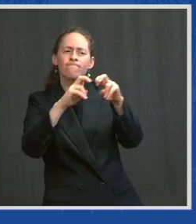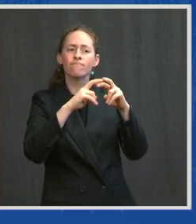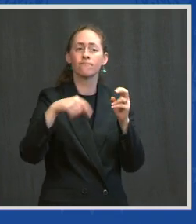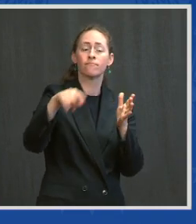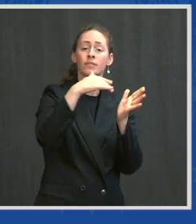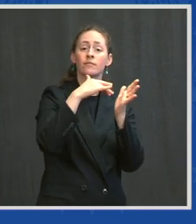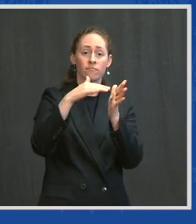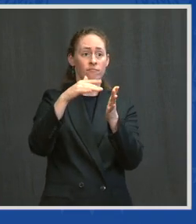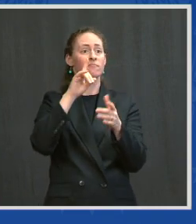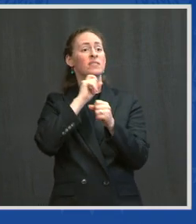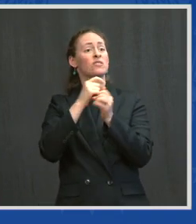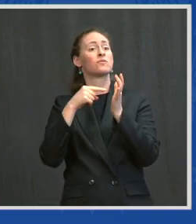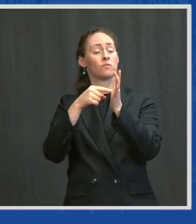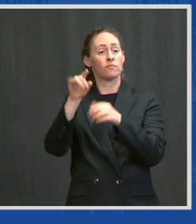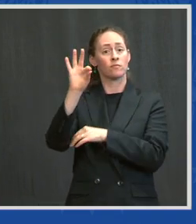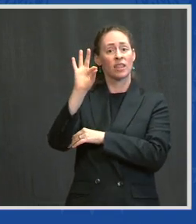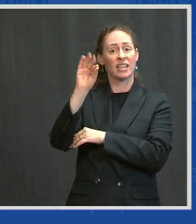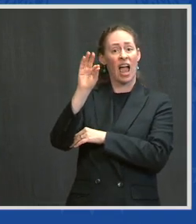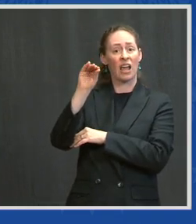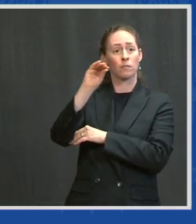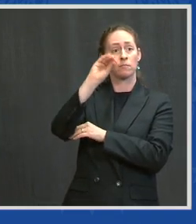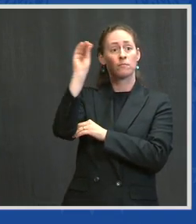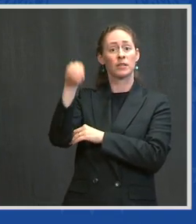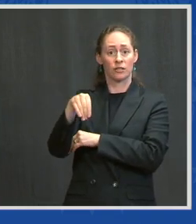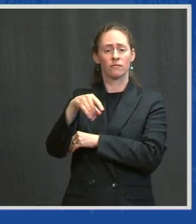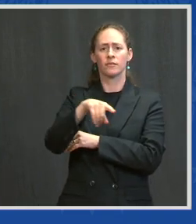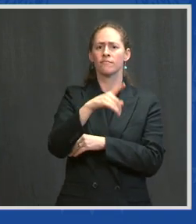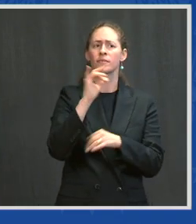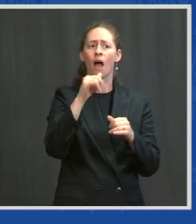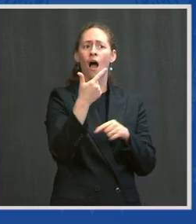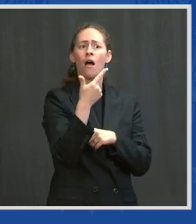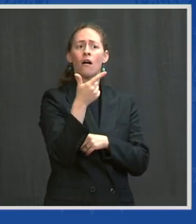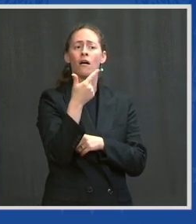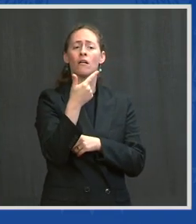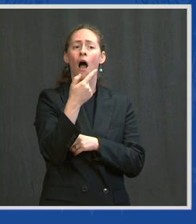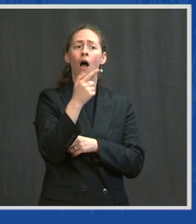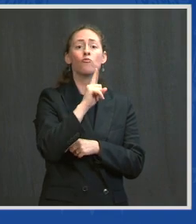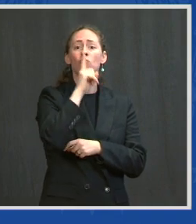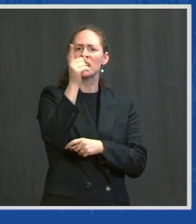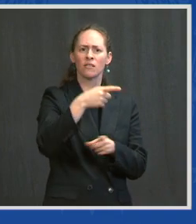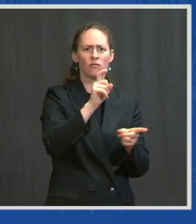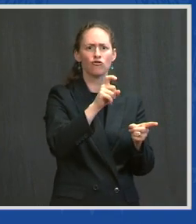were found at the crime scenes sold by 5 percent of gun dealers.